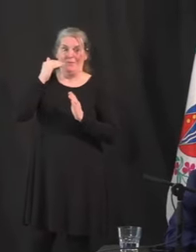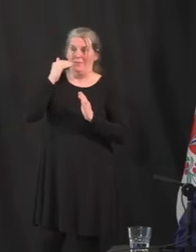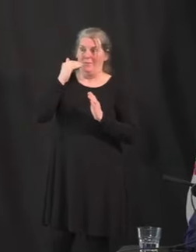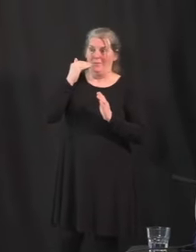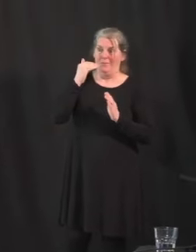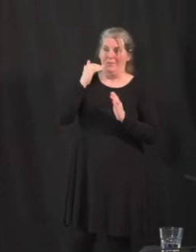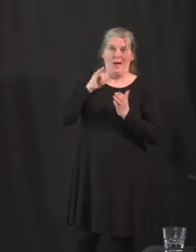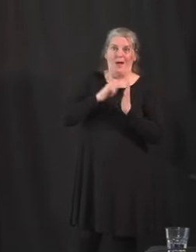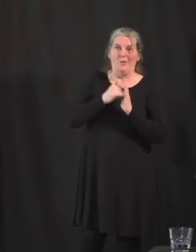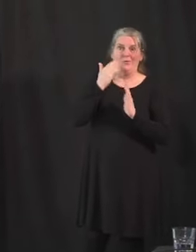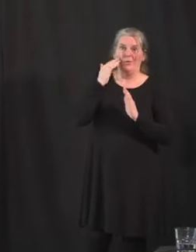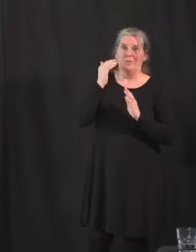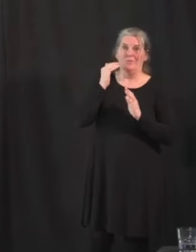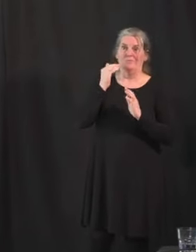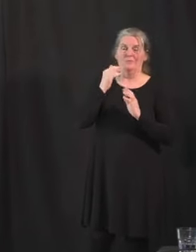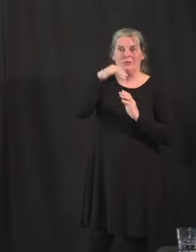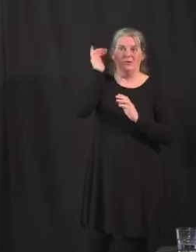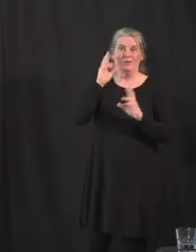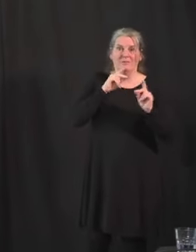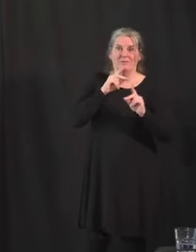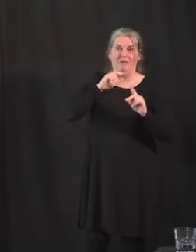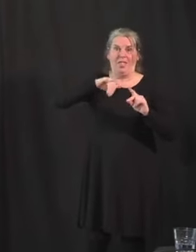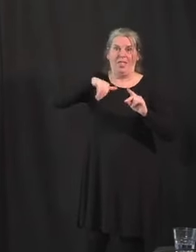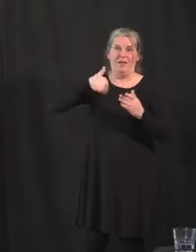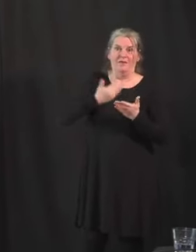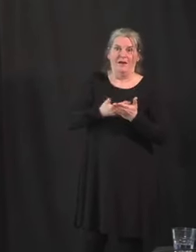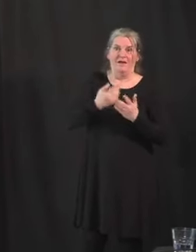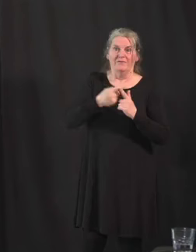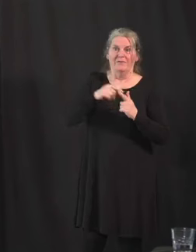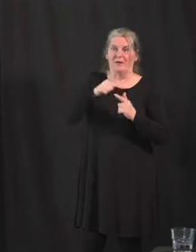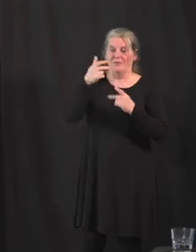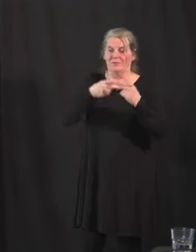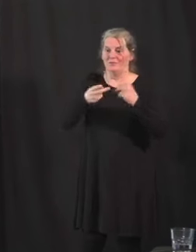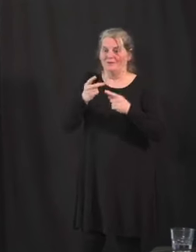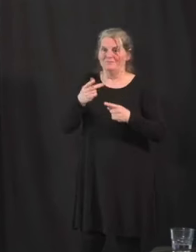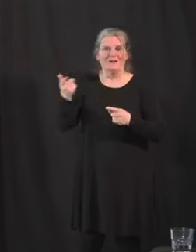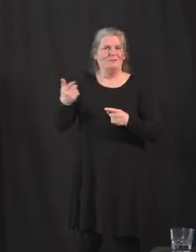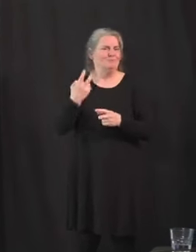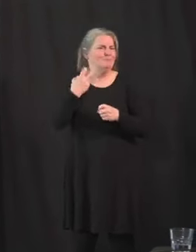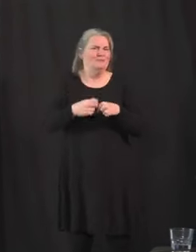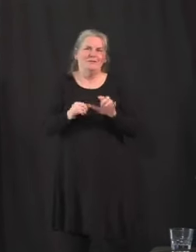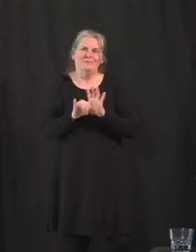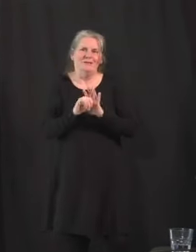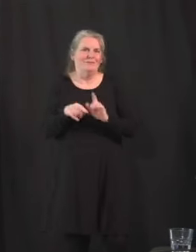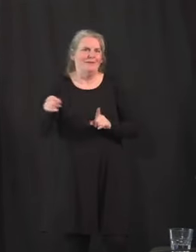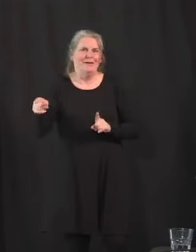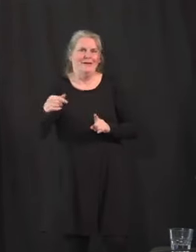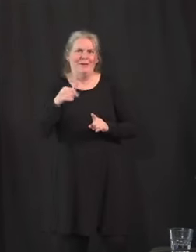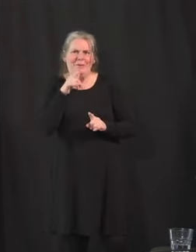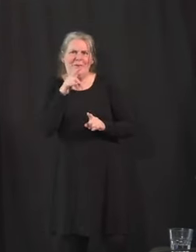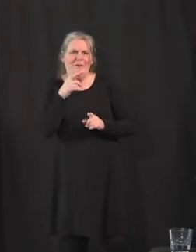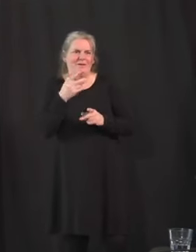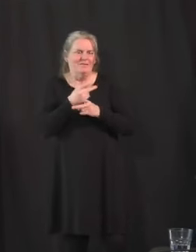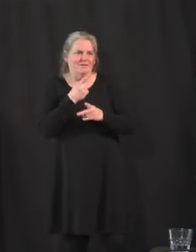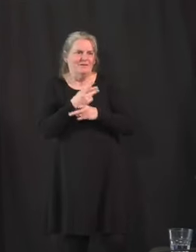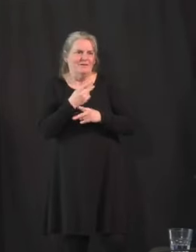YEAH, WE CAN TAKE A LOOK. BUT, NO, IT'S VERY HARD TO DETERMINE THAT. AGAIN, YOU KNOW, A LOT OF TRANSIT WORKERS DO COME TO THE